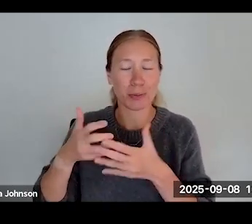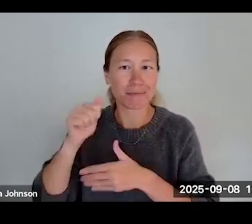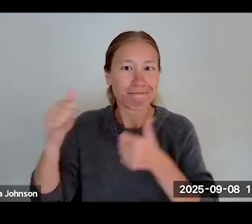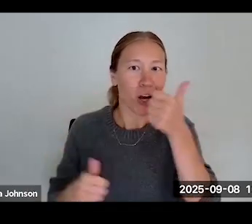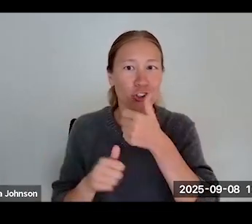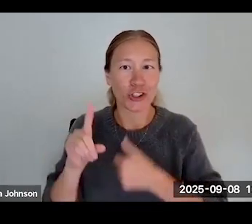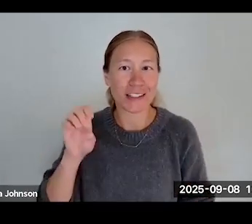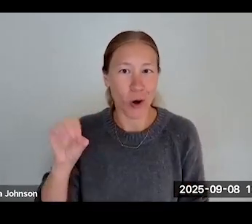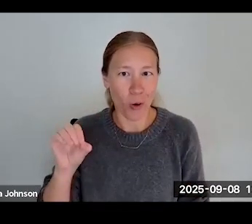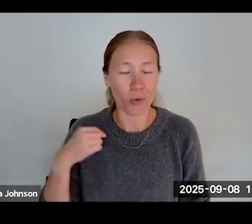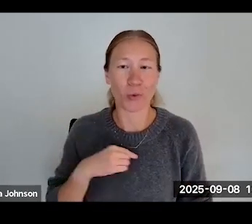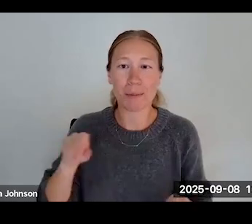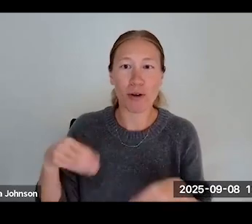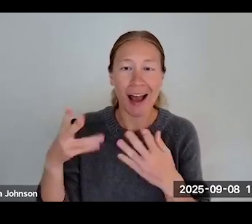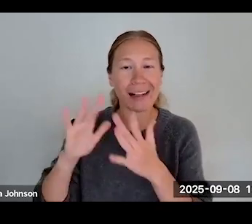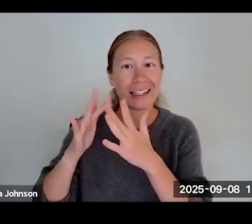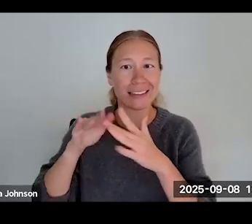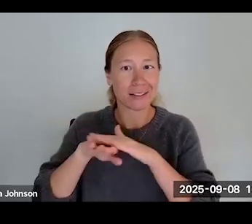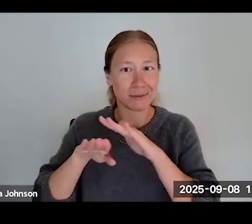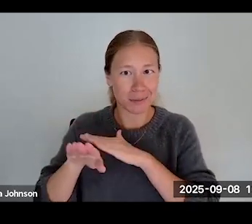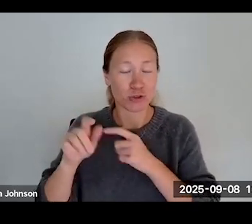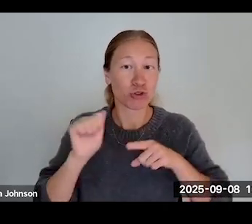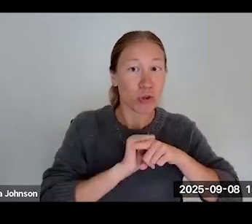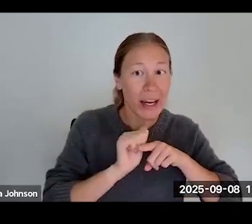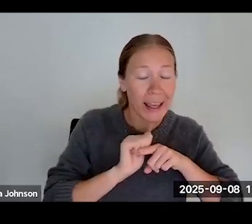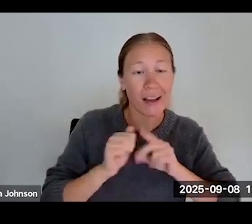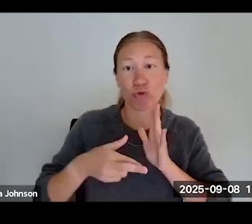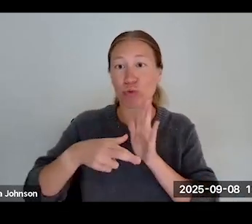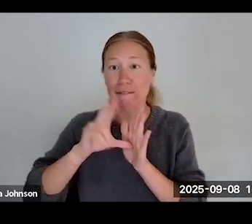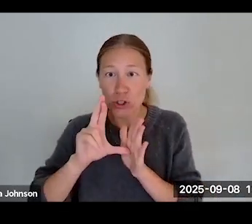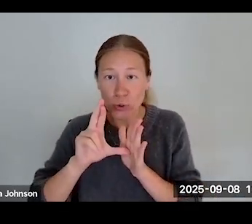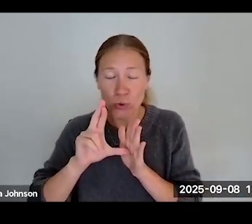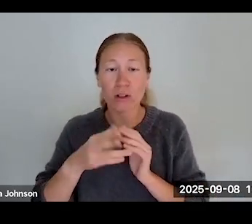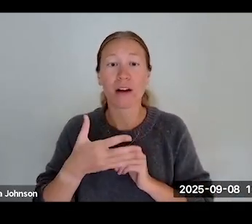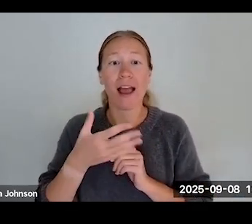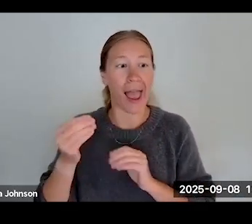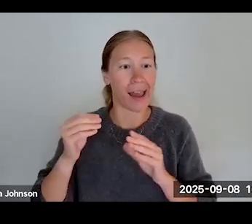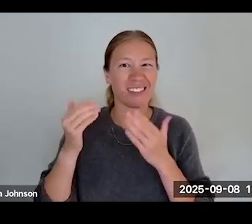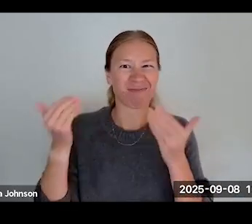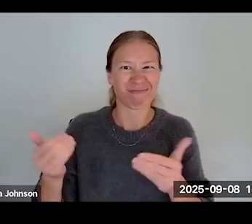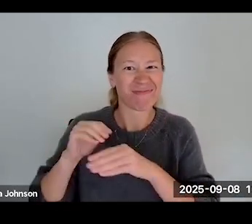So we provide digital accessibility training, accessibility review, and guidance for procuring accessible software